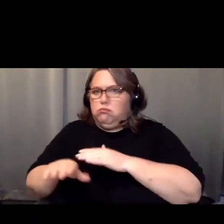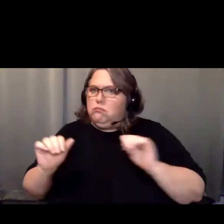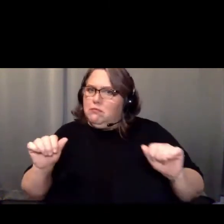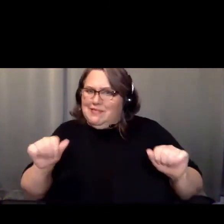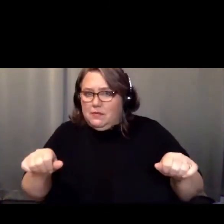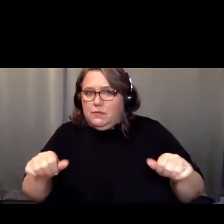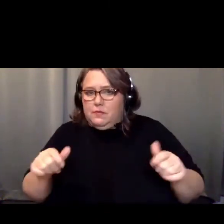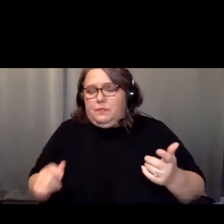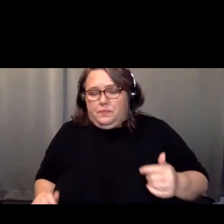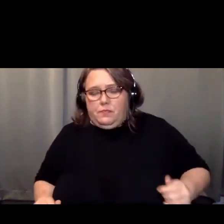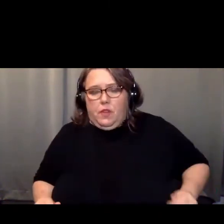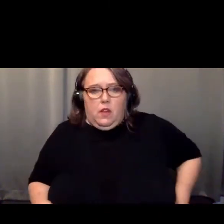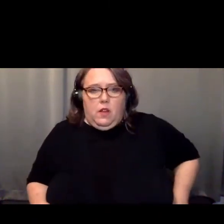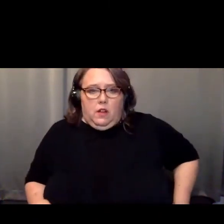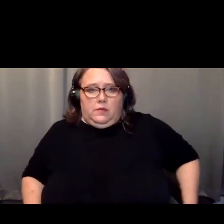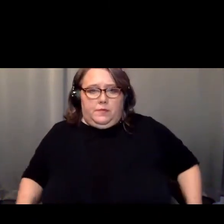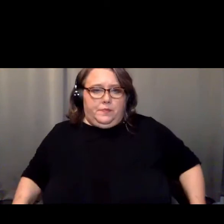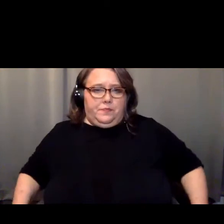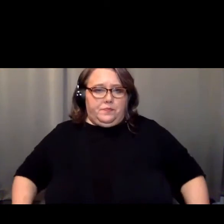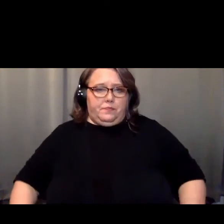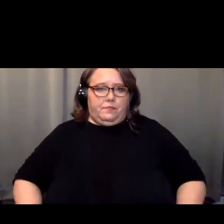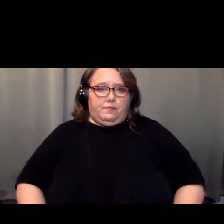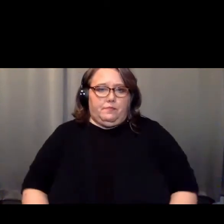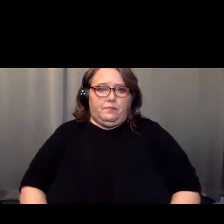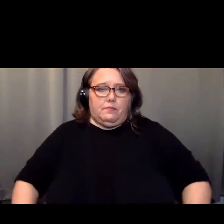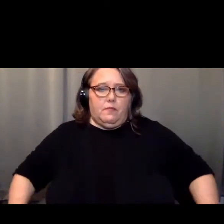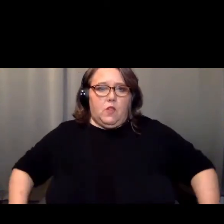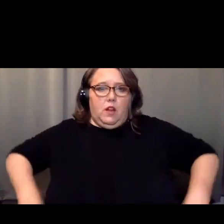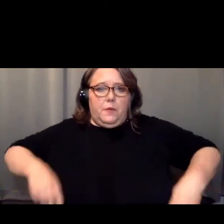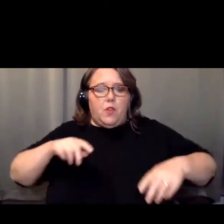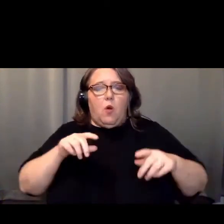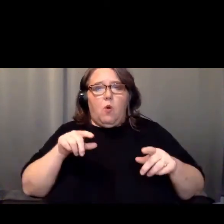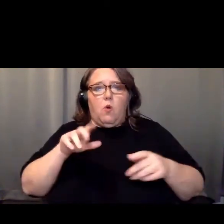by the local school districts. So, they're supposed to be collaborating to make sure